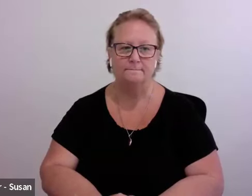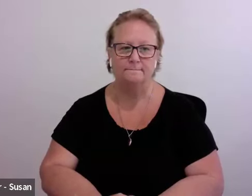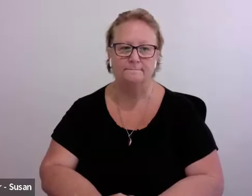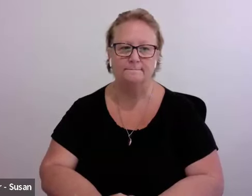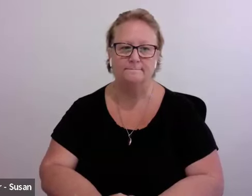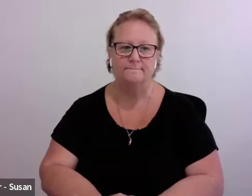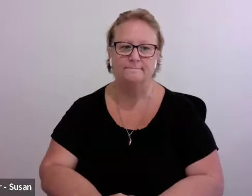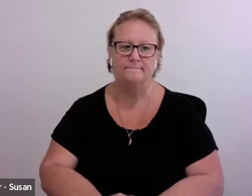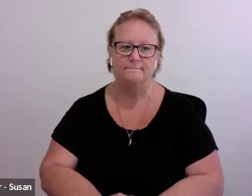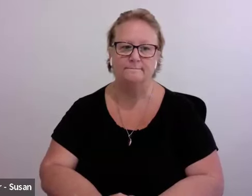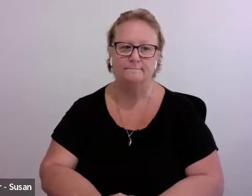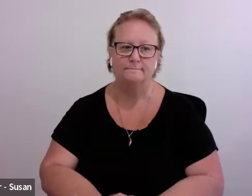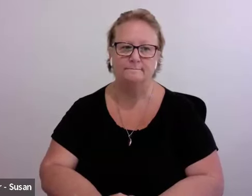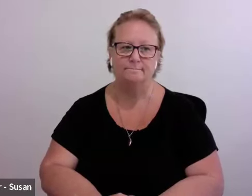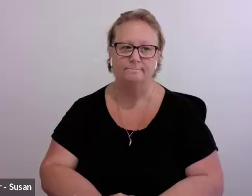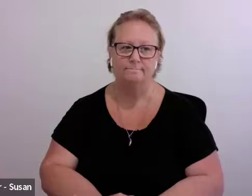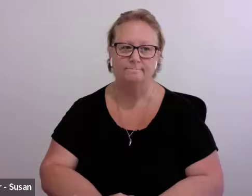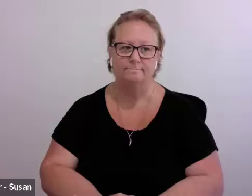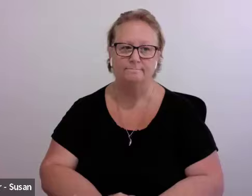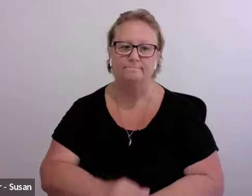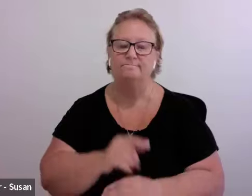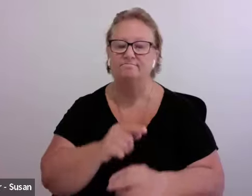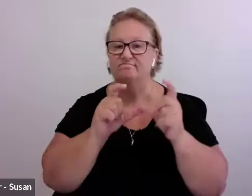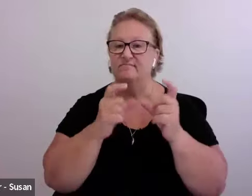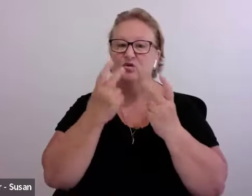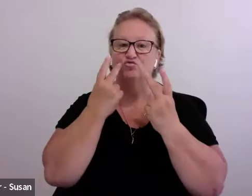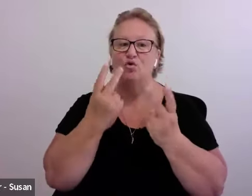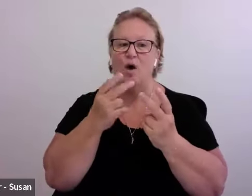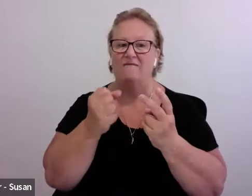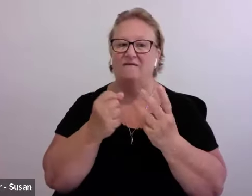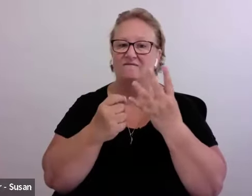. This slide shows something that sits at the